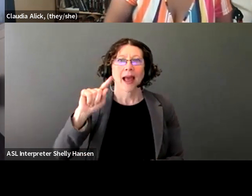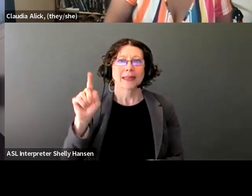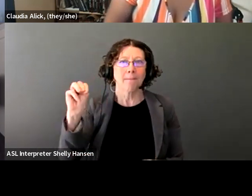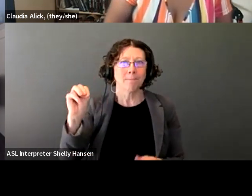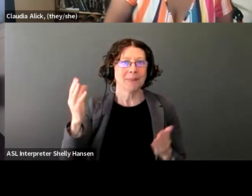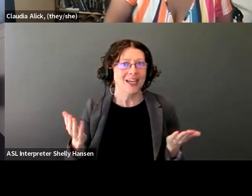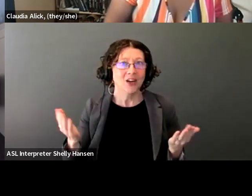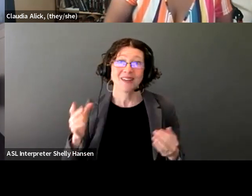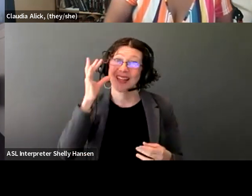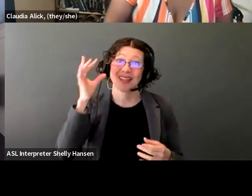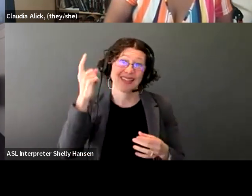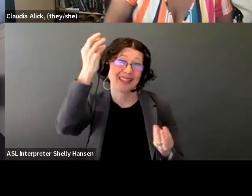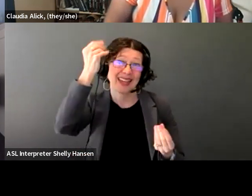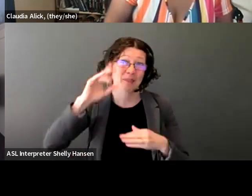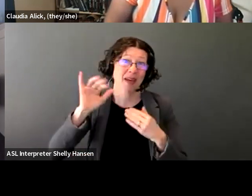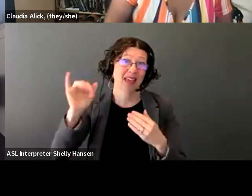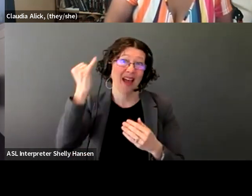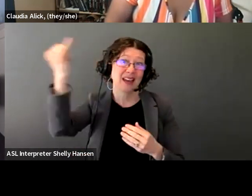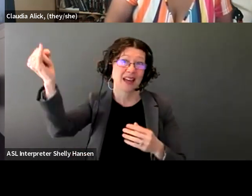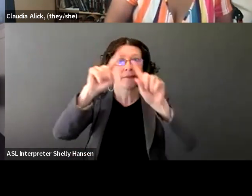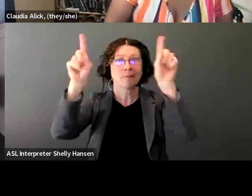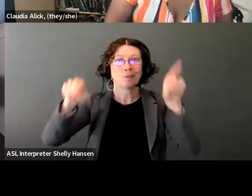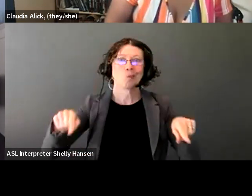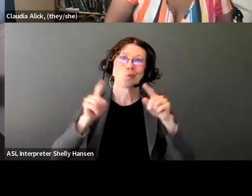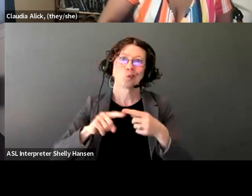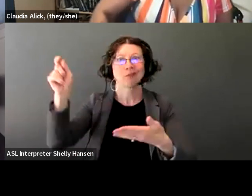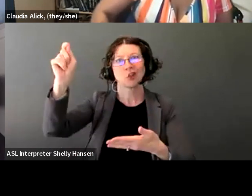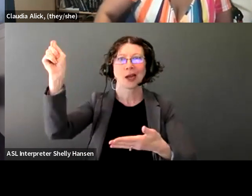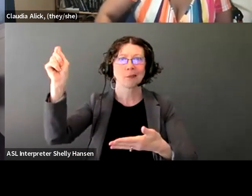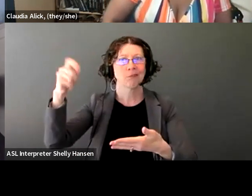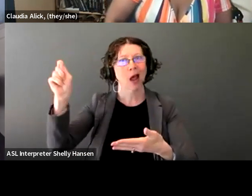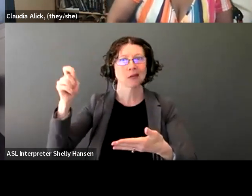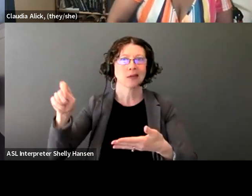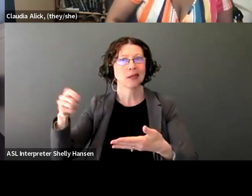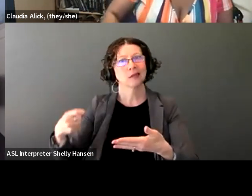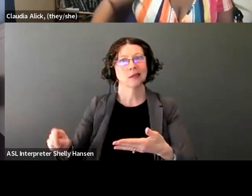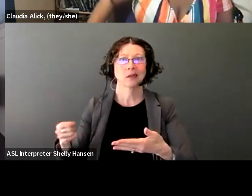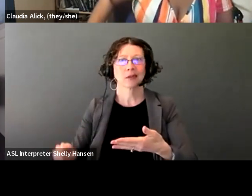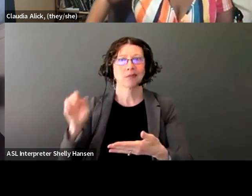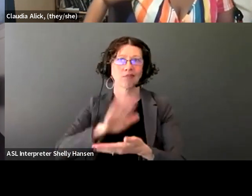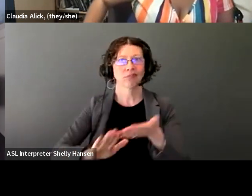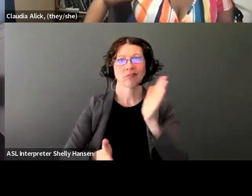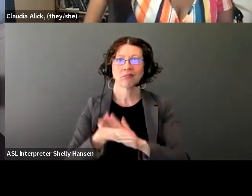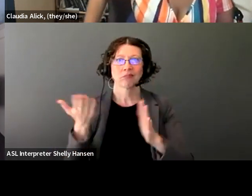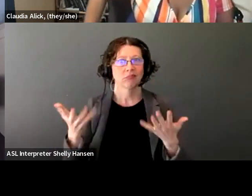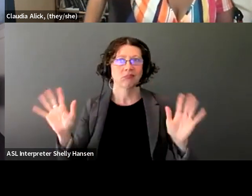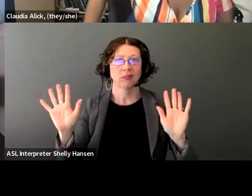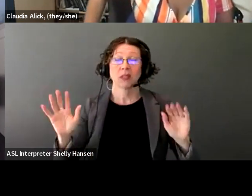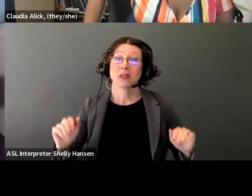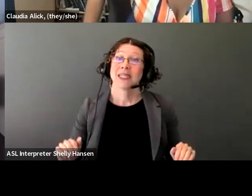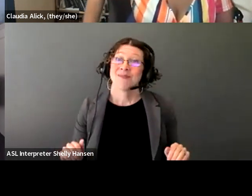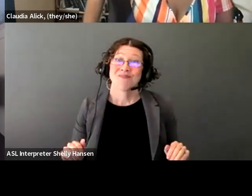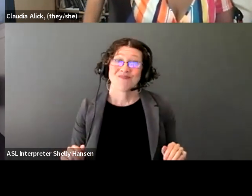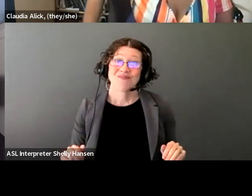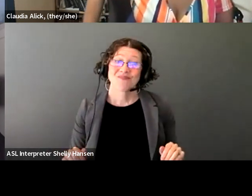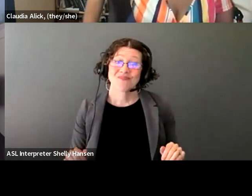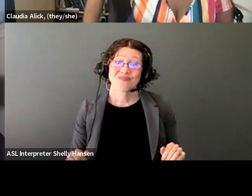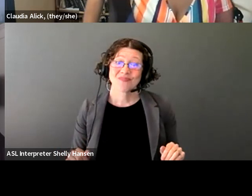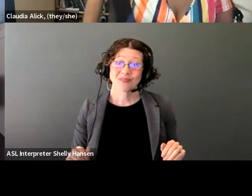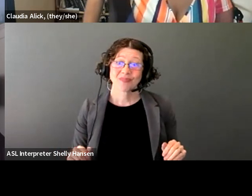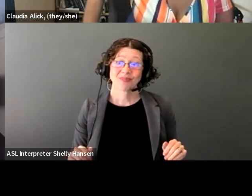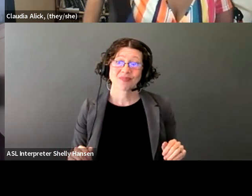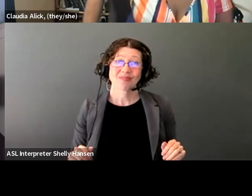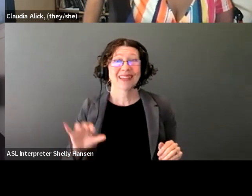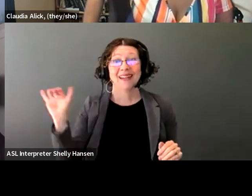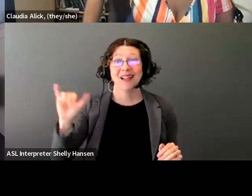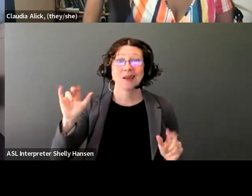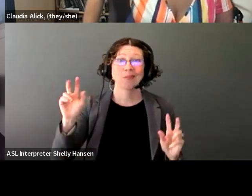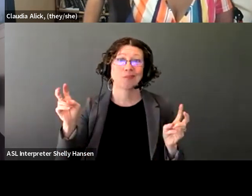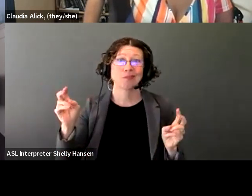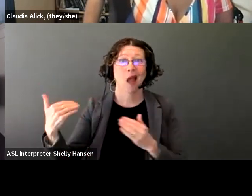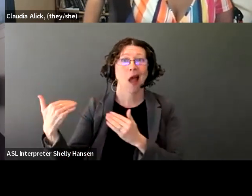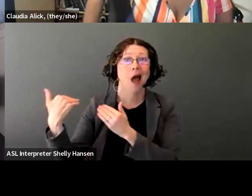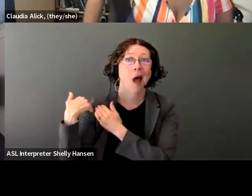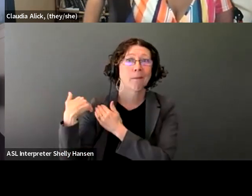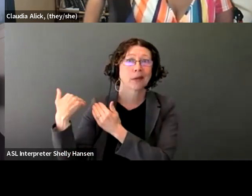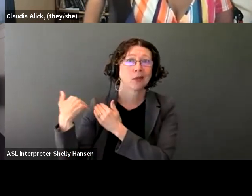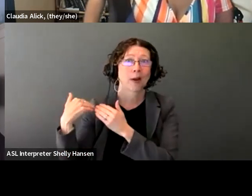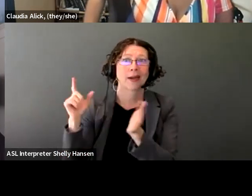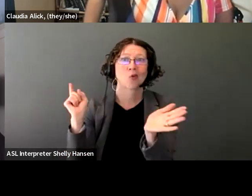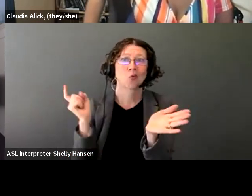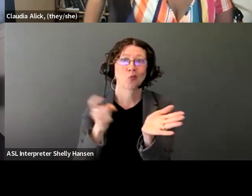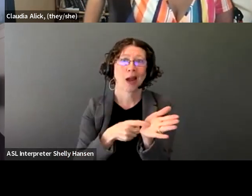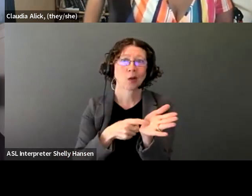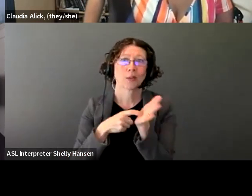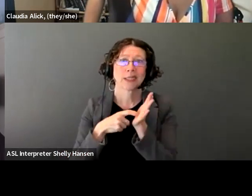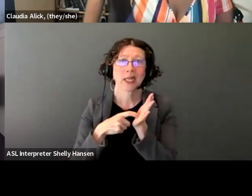Check boxes, sometimes it can be just more of an obligated or prerequisite, we made this